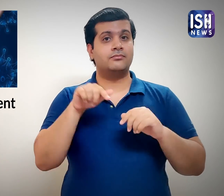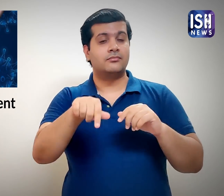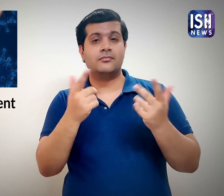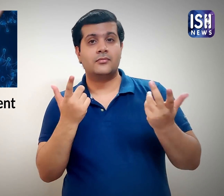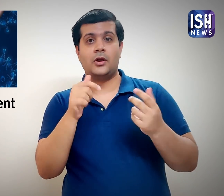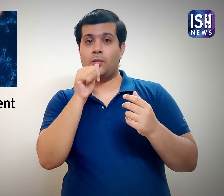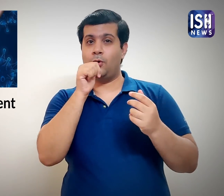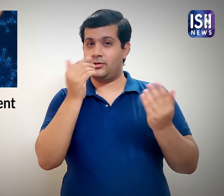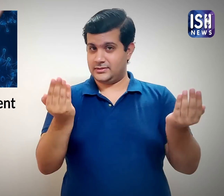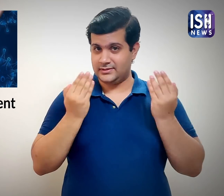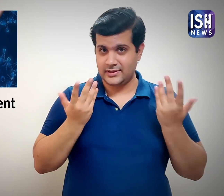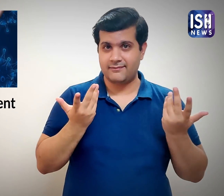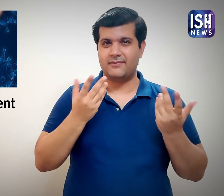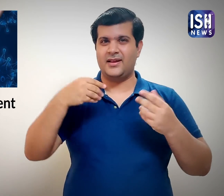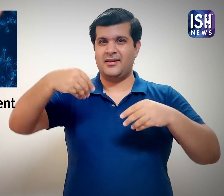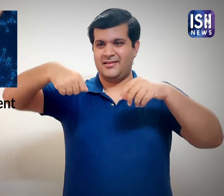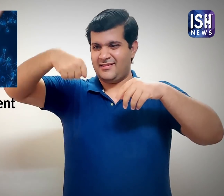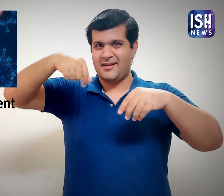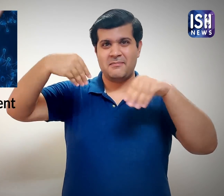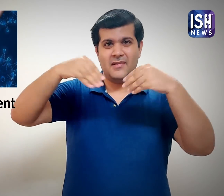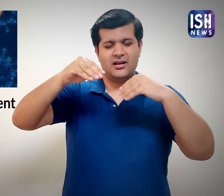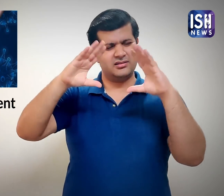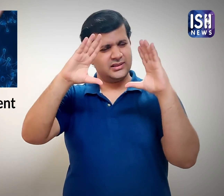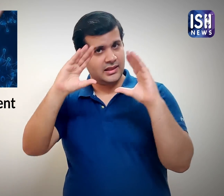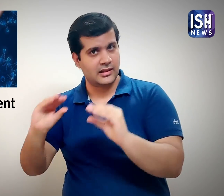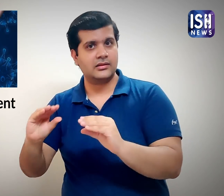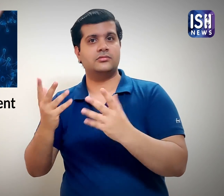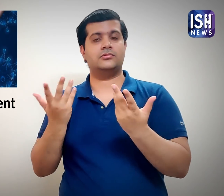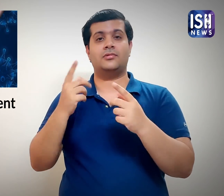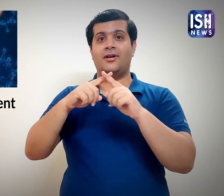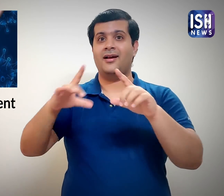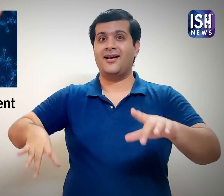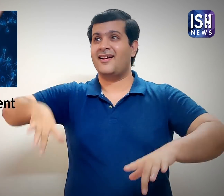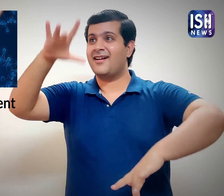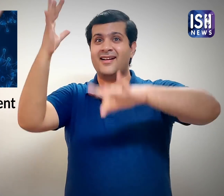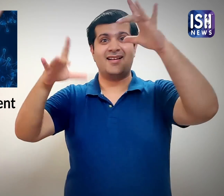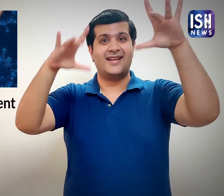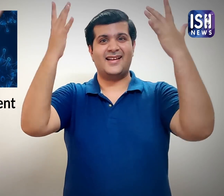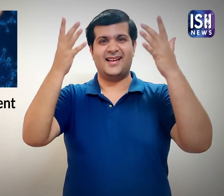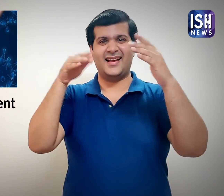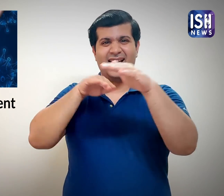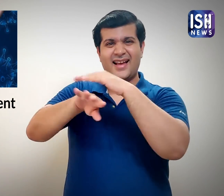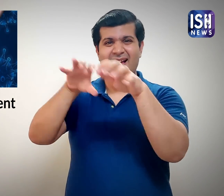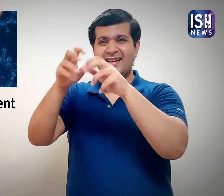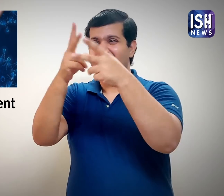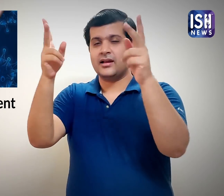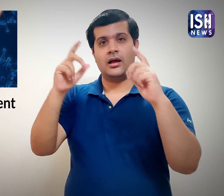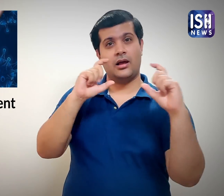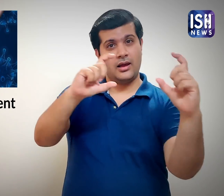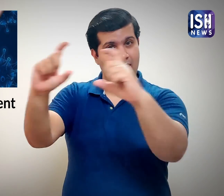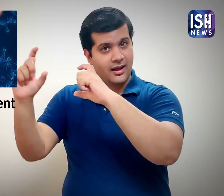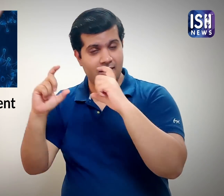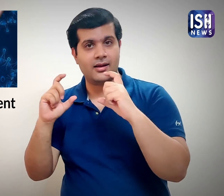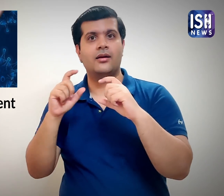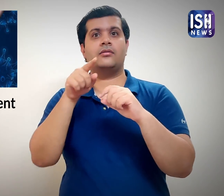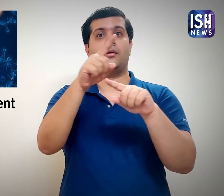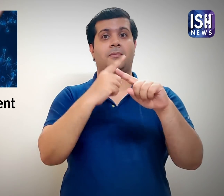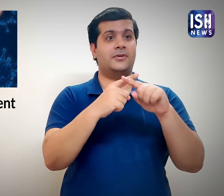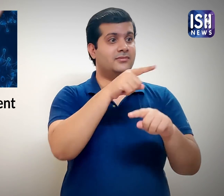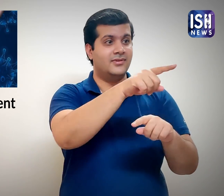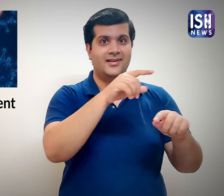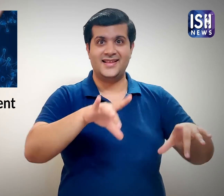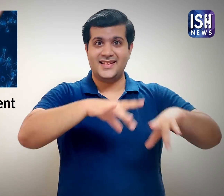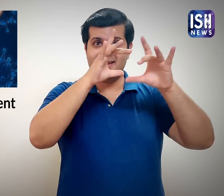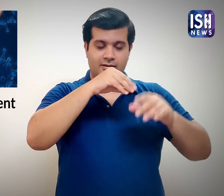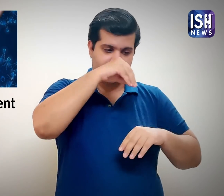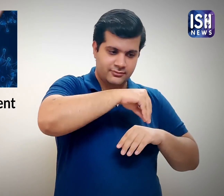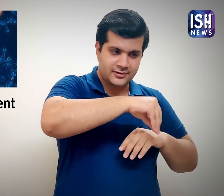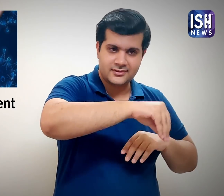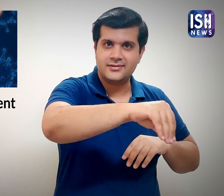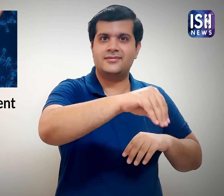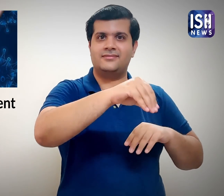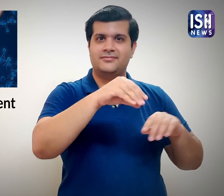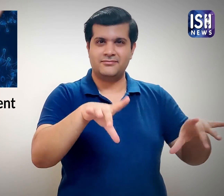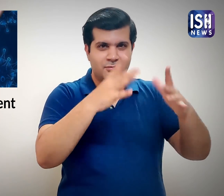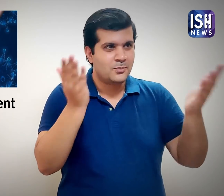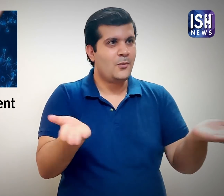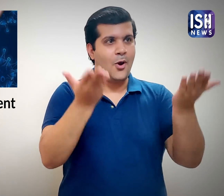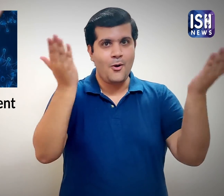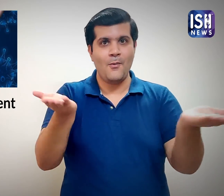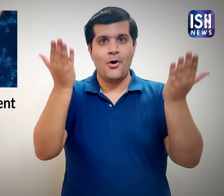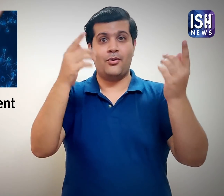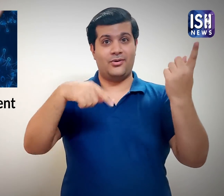Save water, use less plastic, protect wildlife, plant trees, etc.